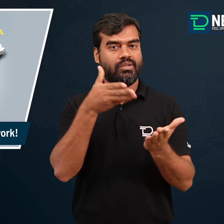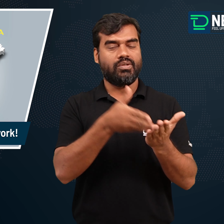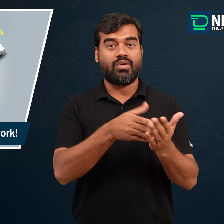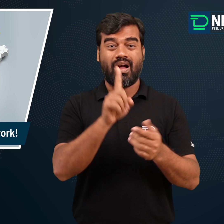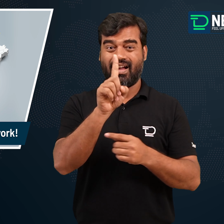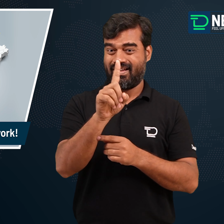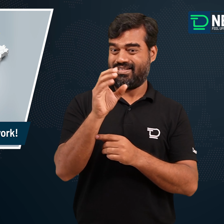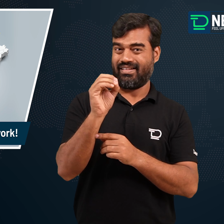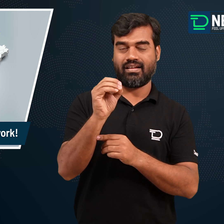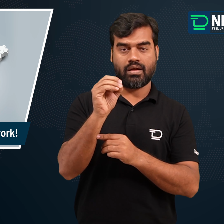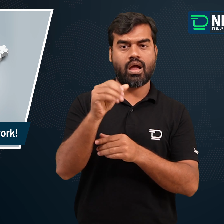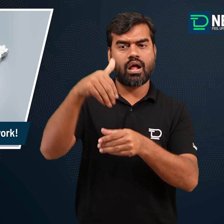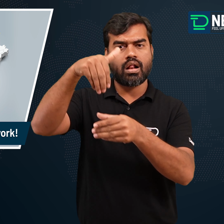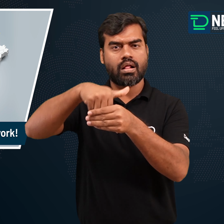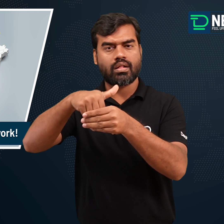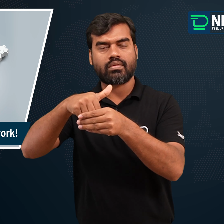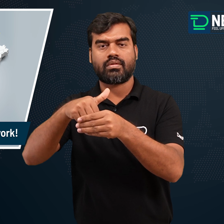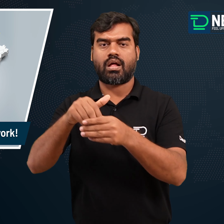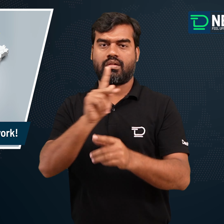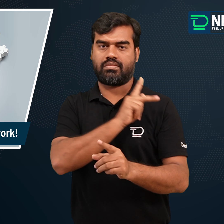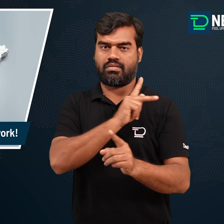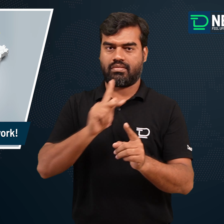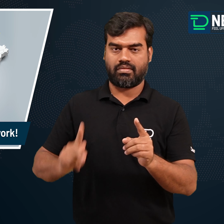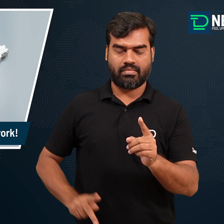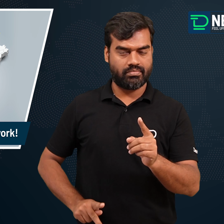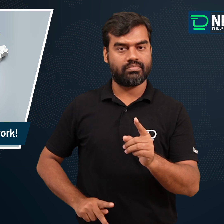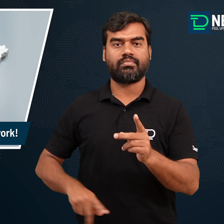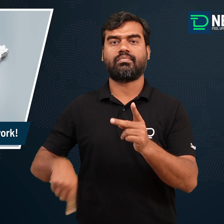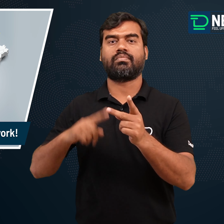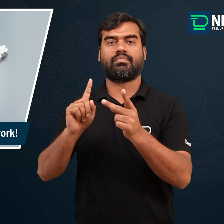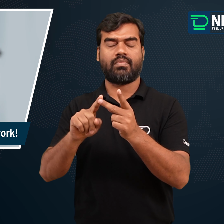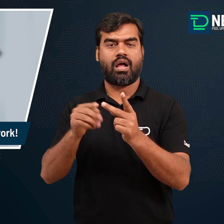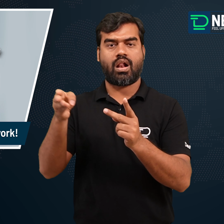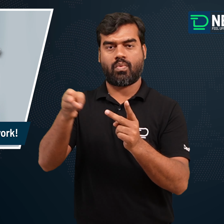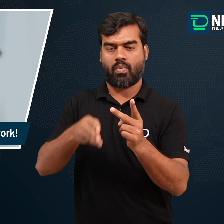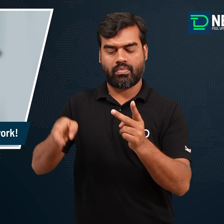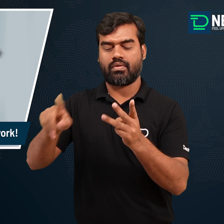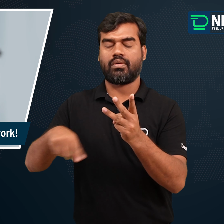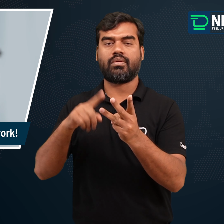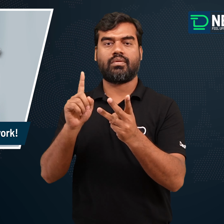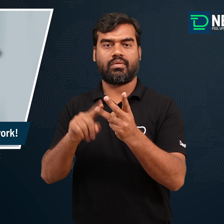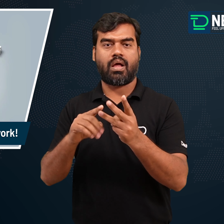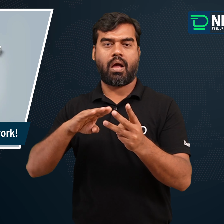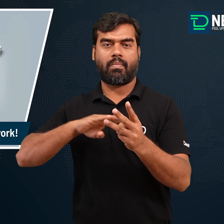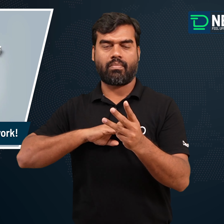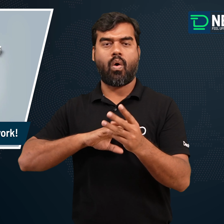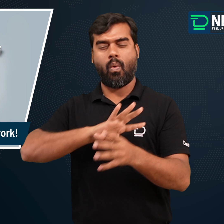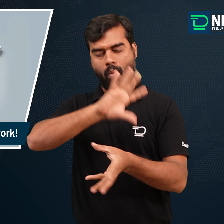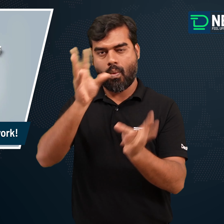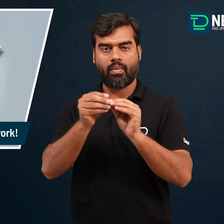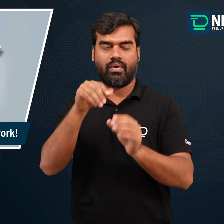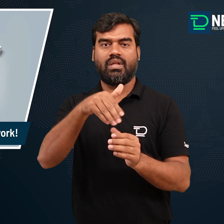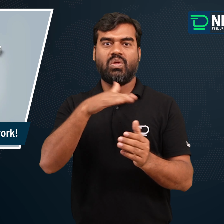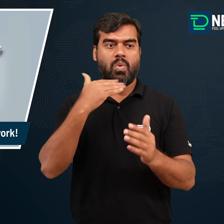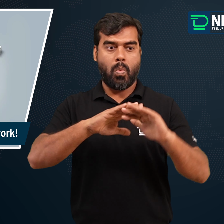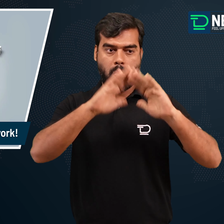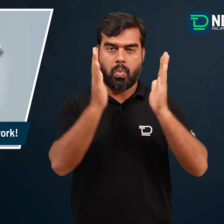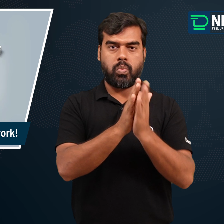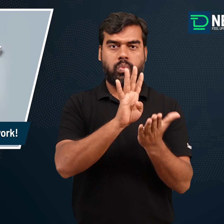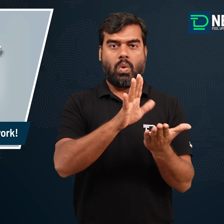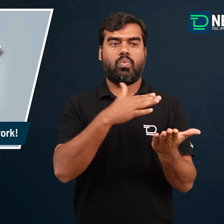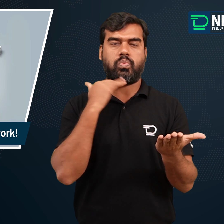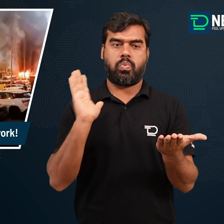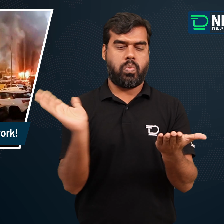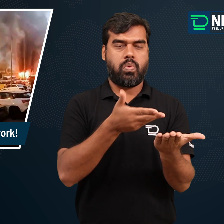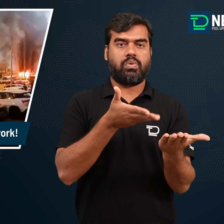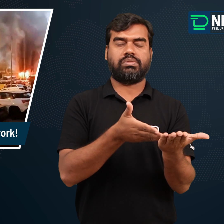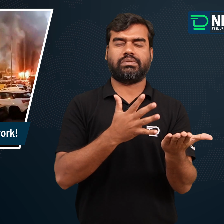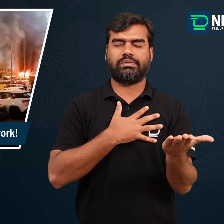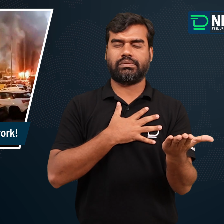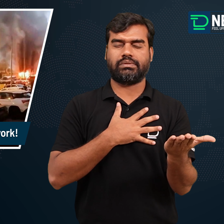and 10 from Karnataka, West Bengal, and Maharashtra.